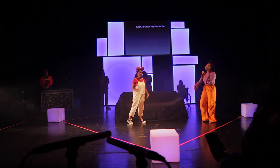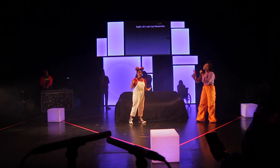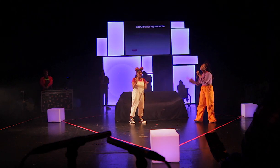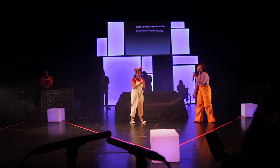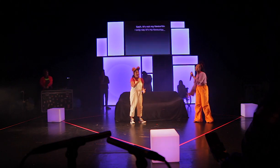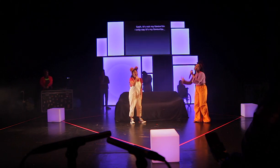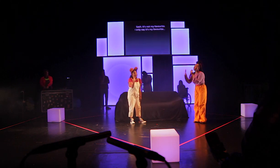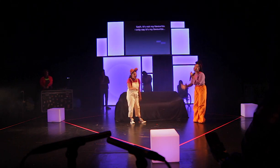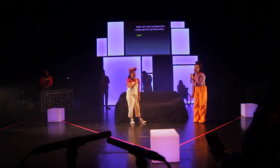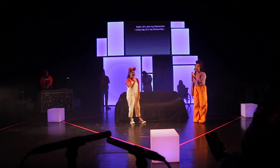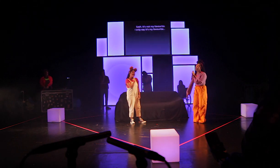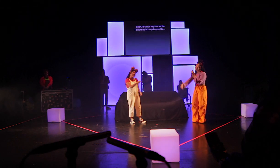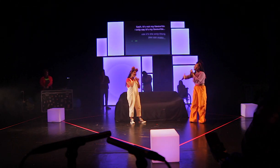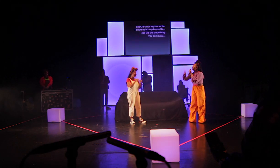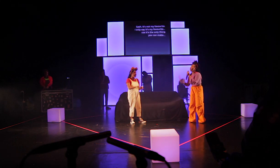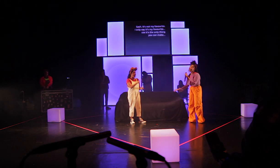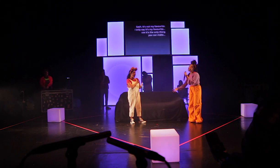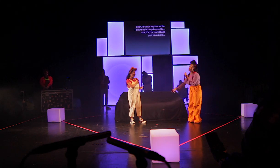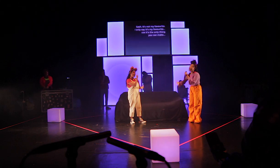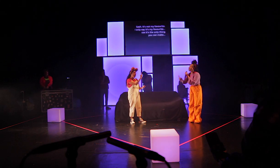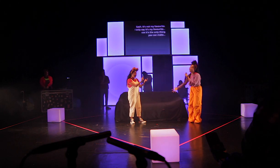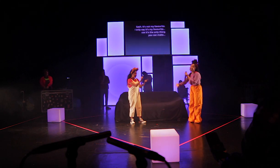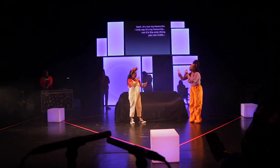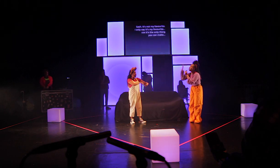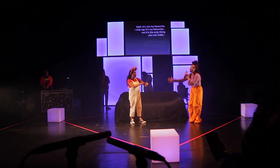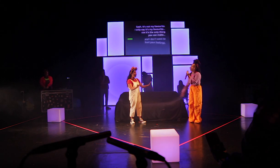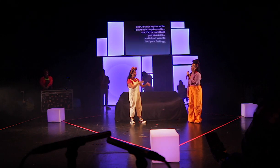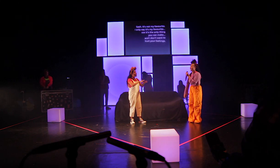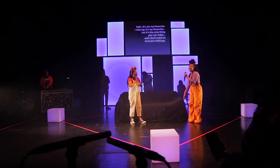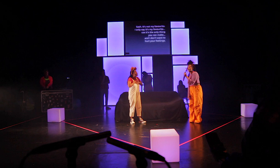I just say it's my favorite cos it's the only thing you can make and I don't want